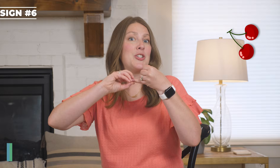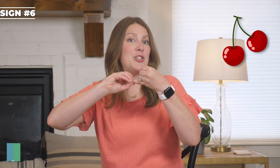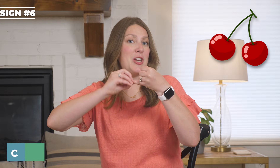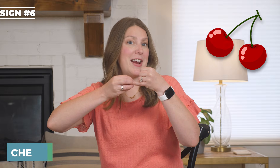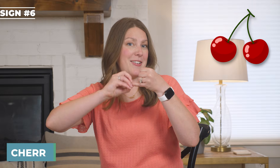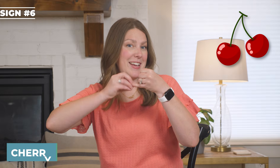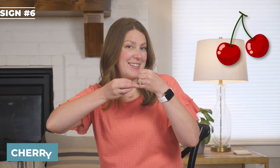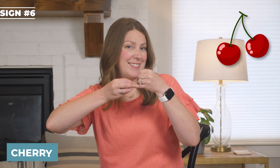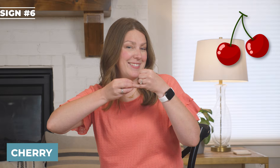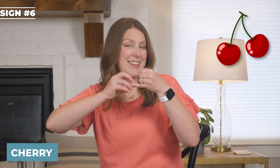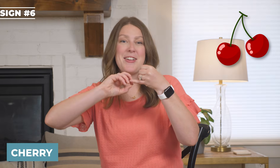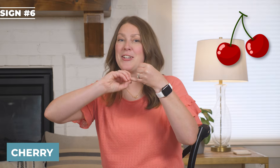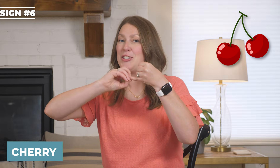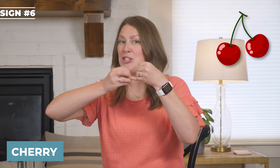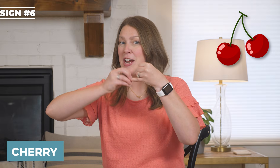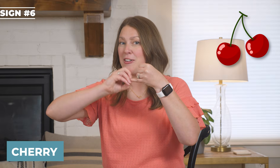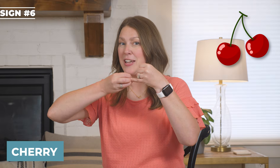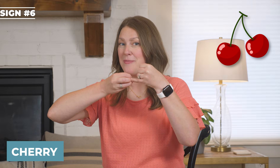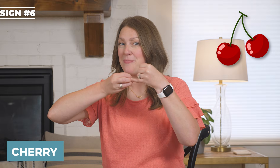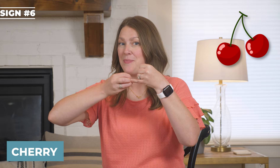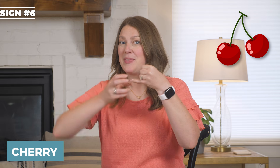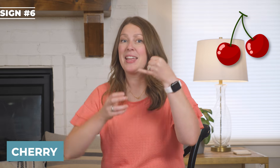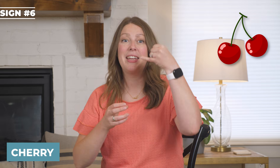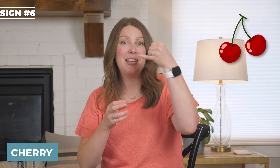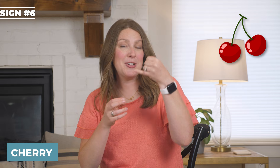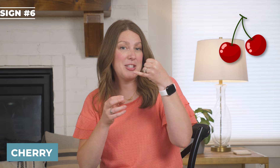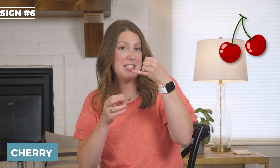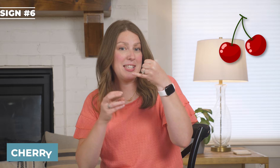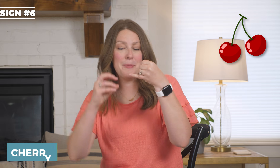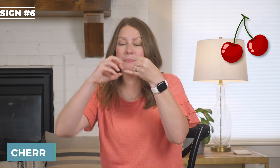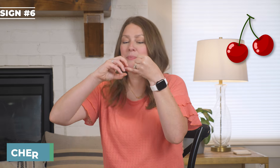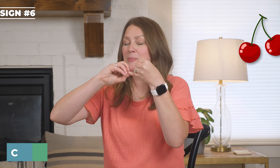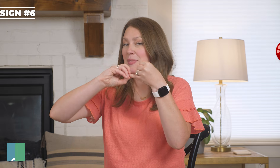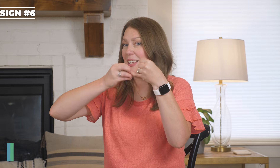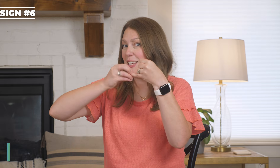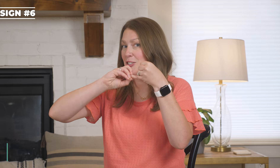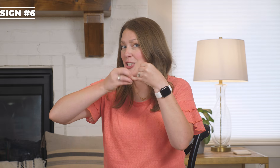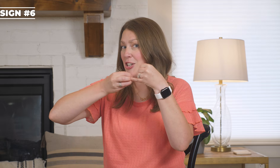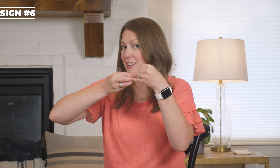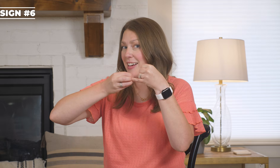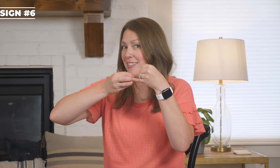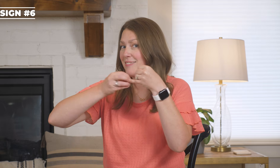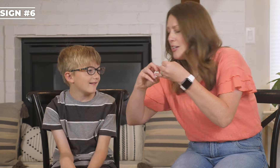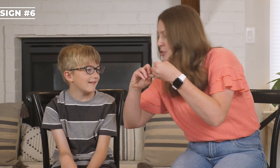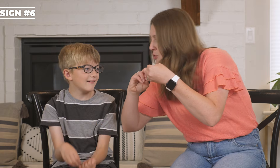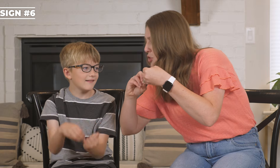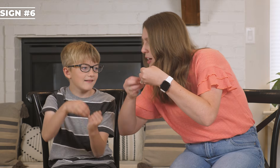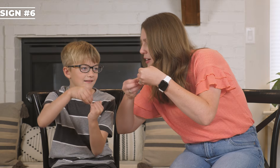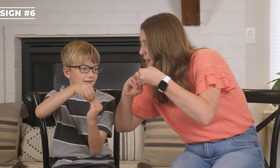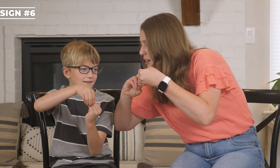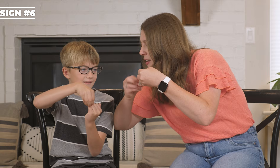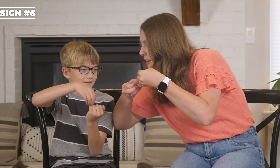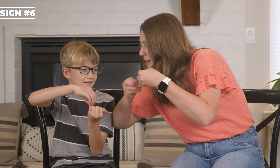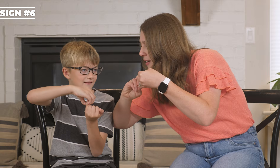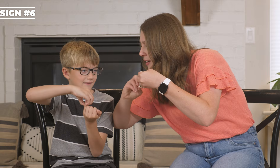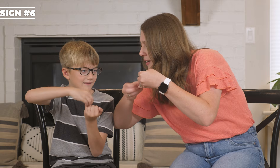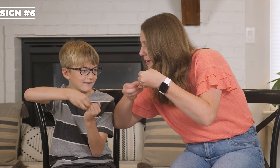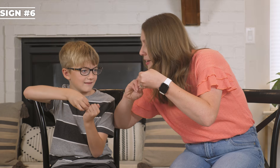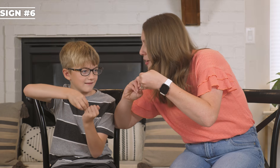Cherry. Here's the stem. Here's the cherry. Can you do cherry?